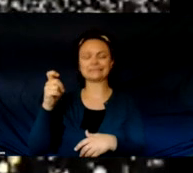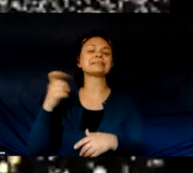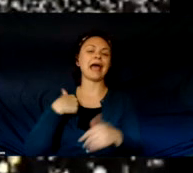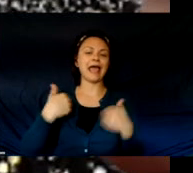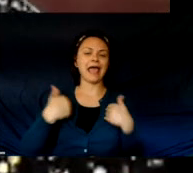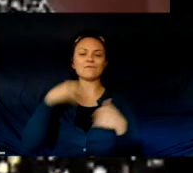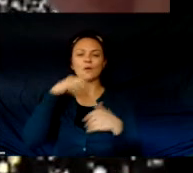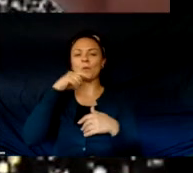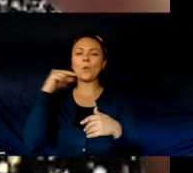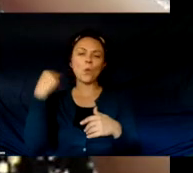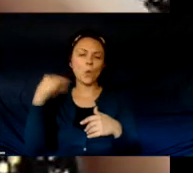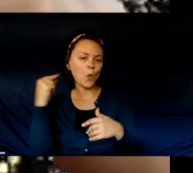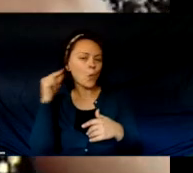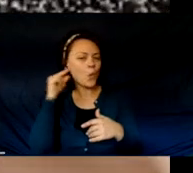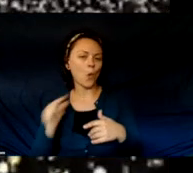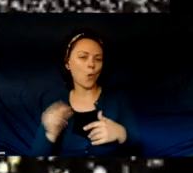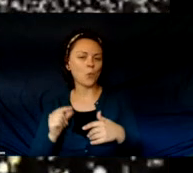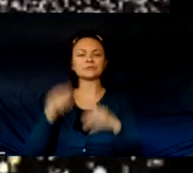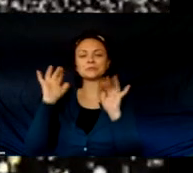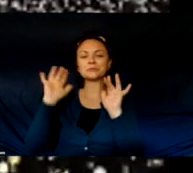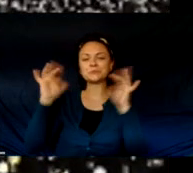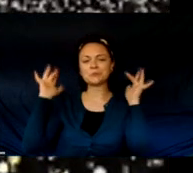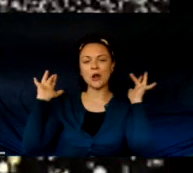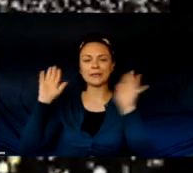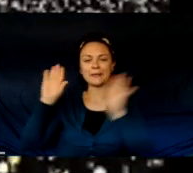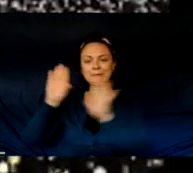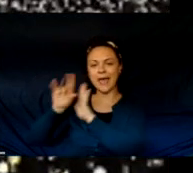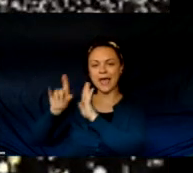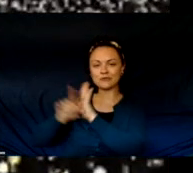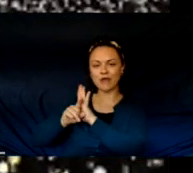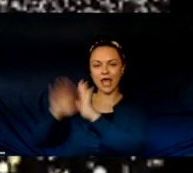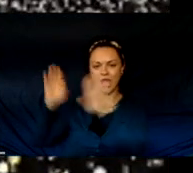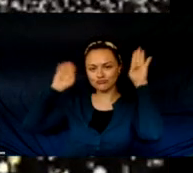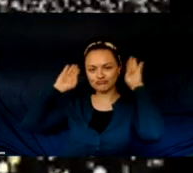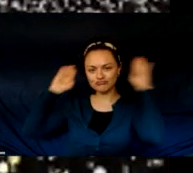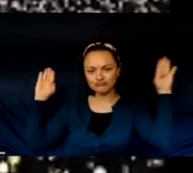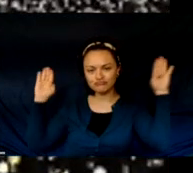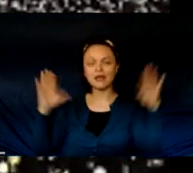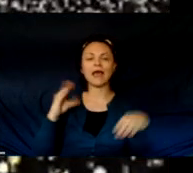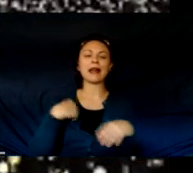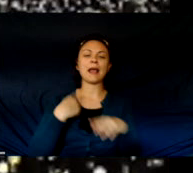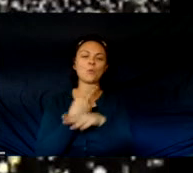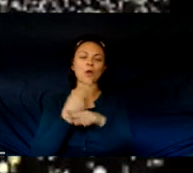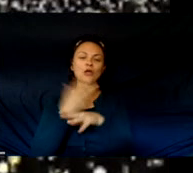I have gold highlights and wearing a mustard, dark mustard colored shirt.